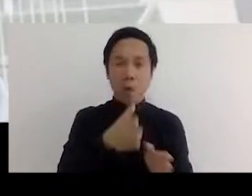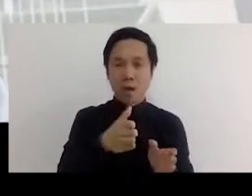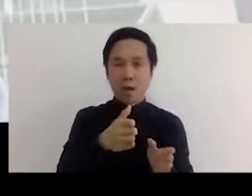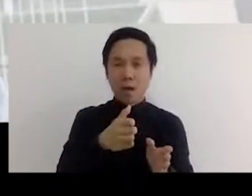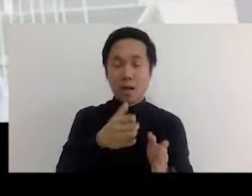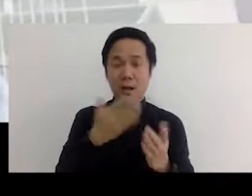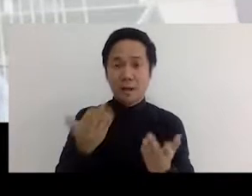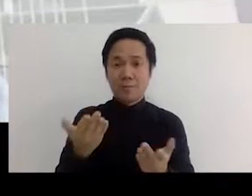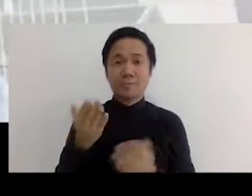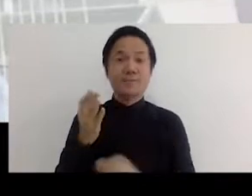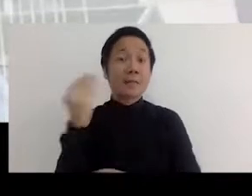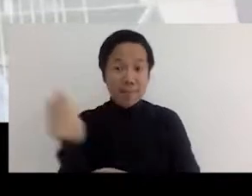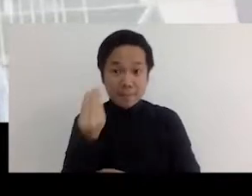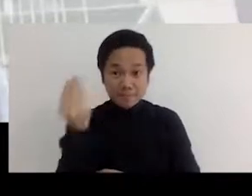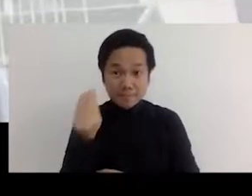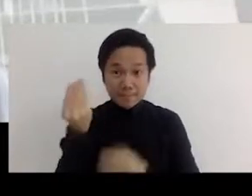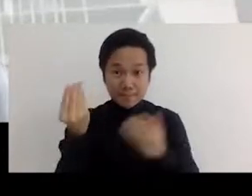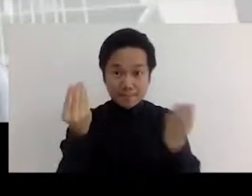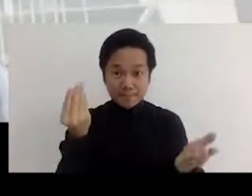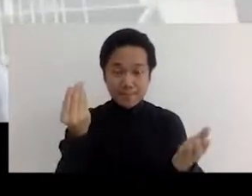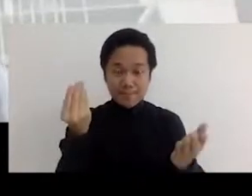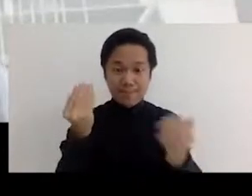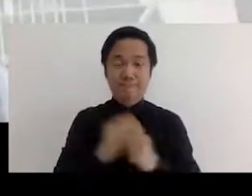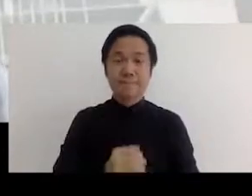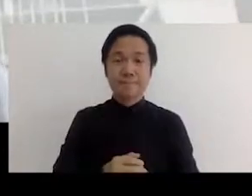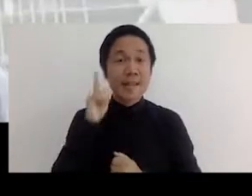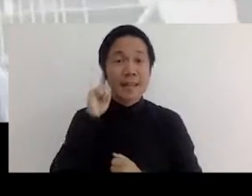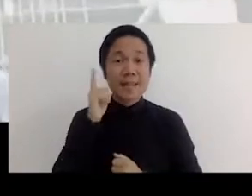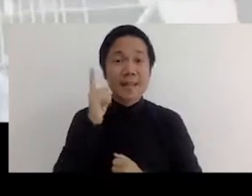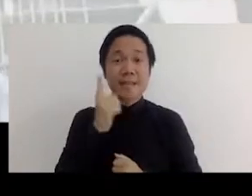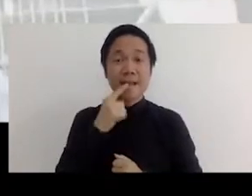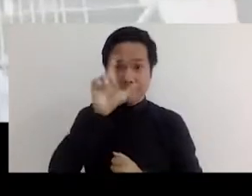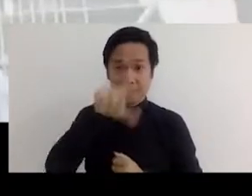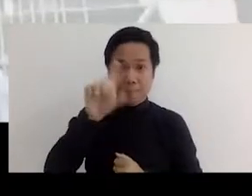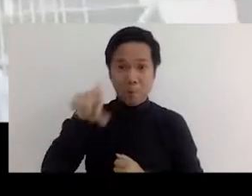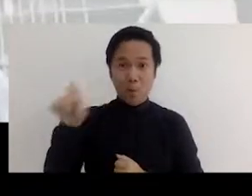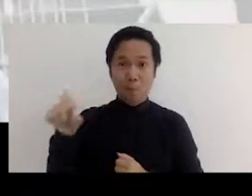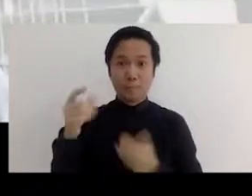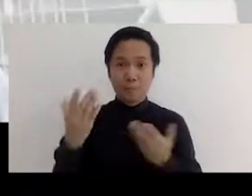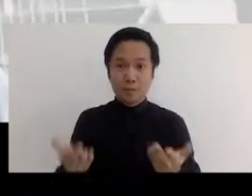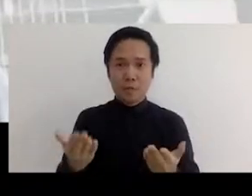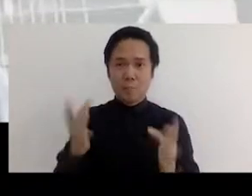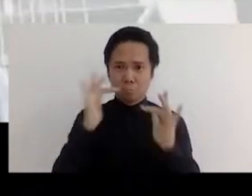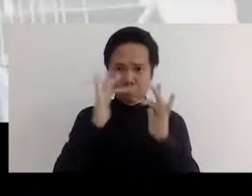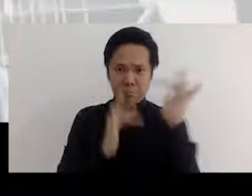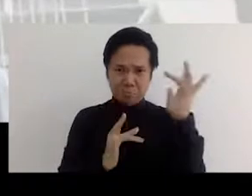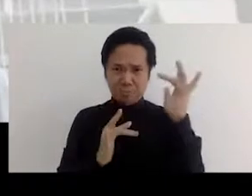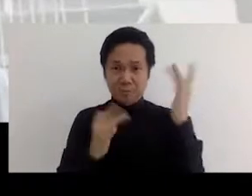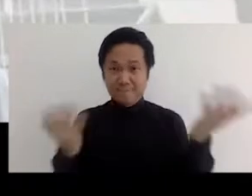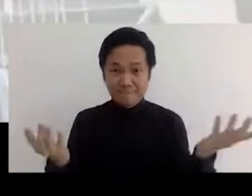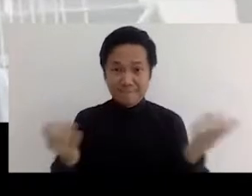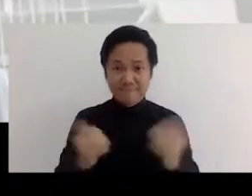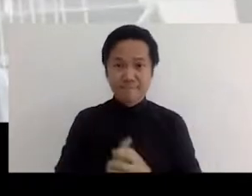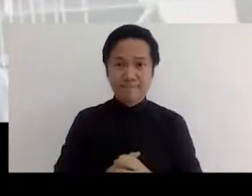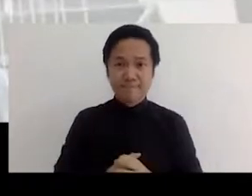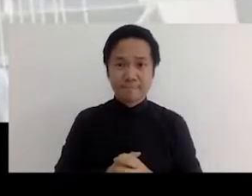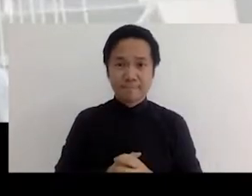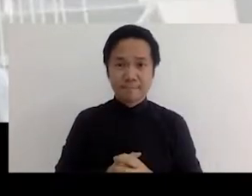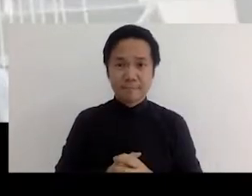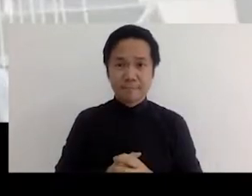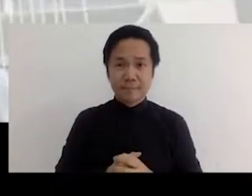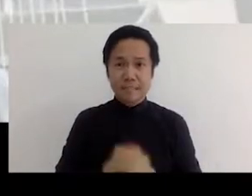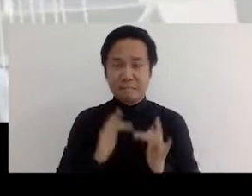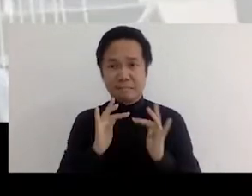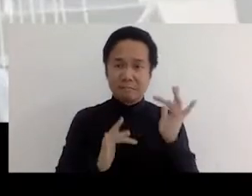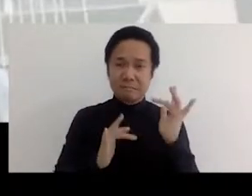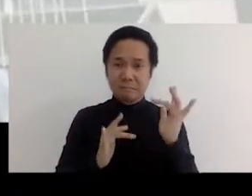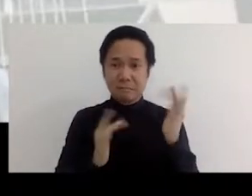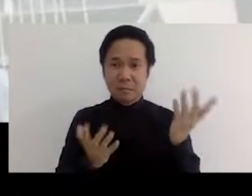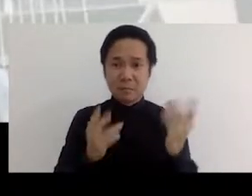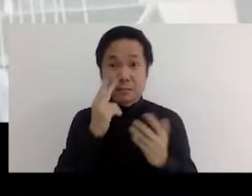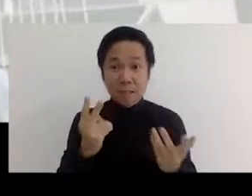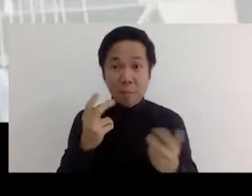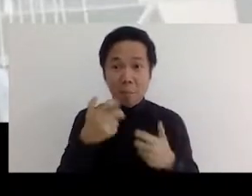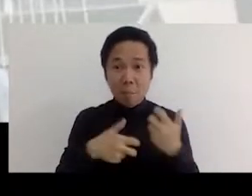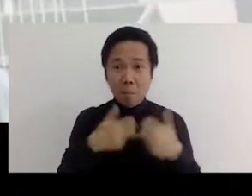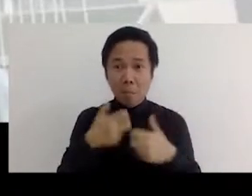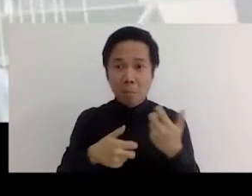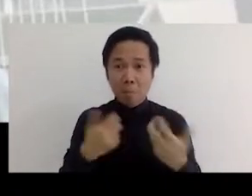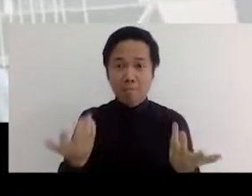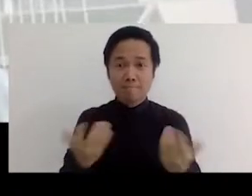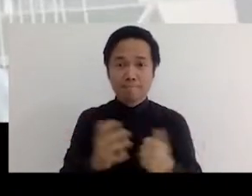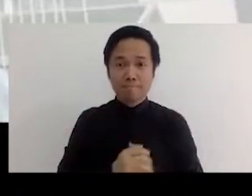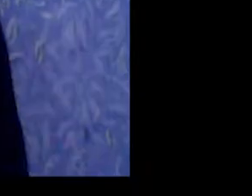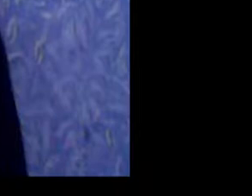we are going to, we have a pre-recorded message from her to share with us. So let's go ahead with the message.